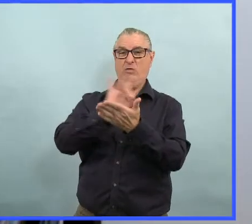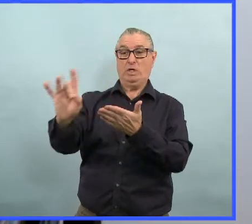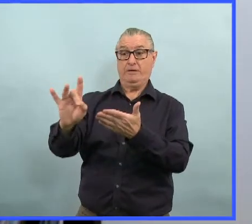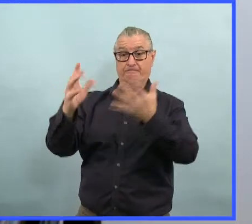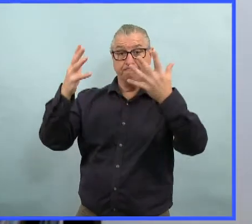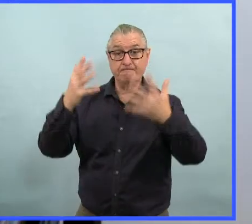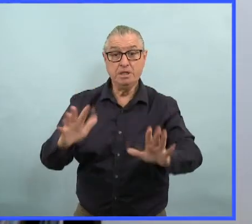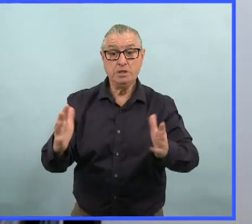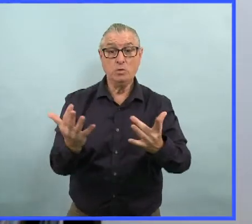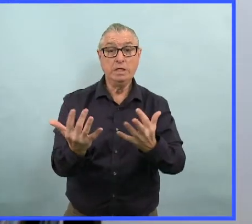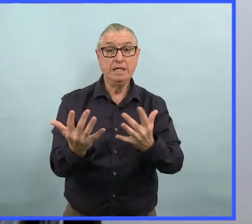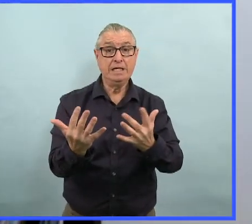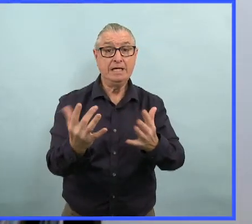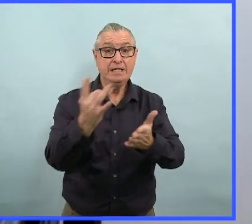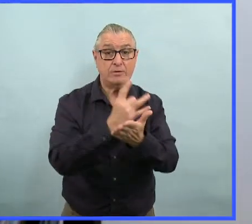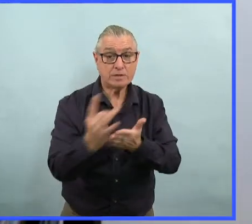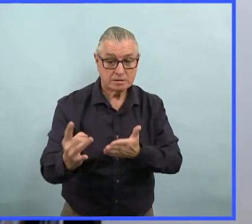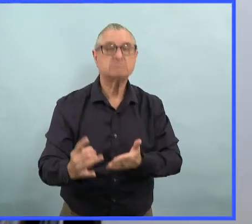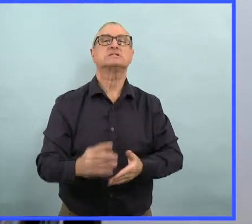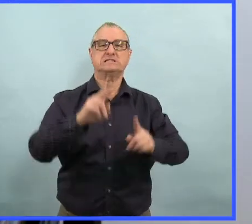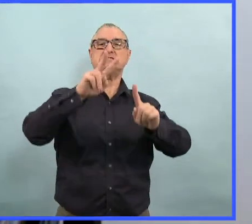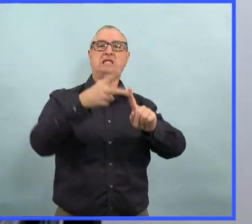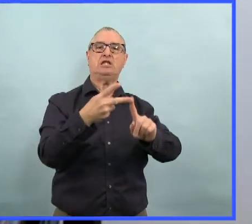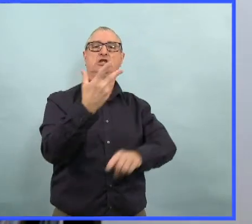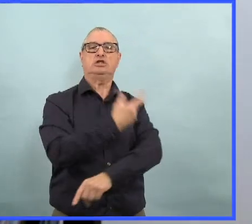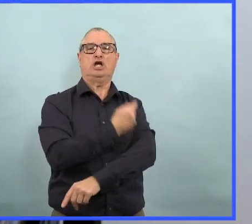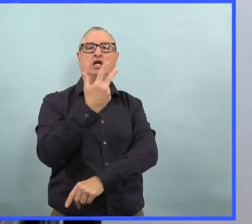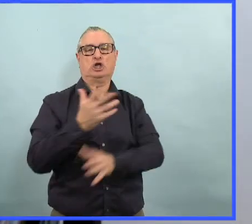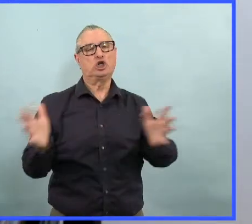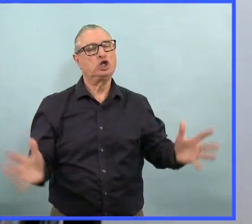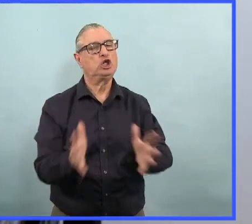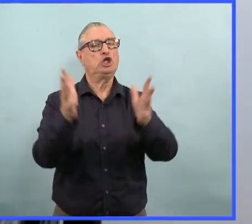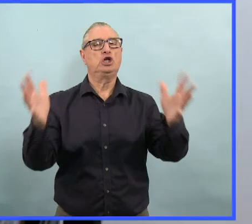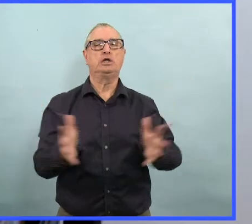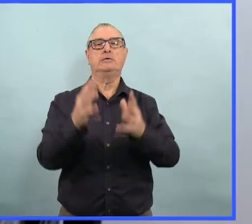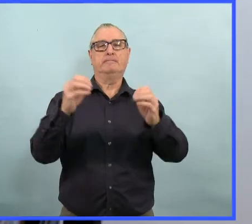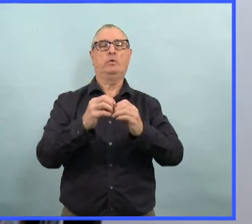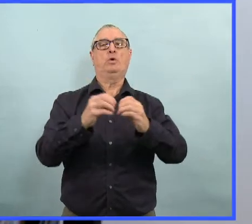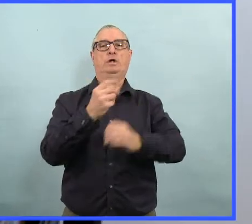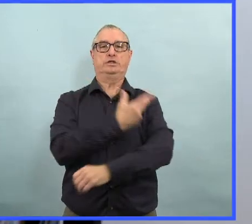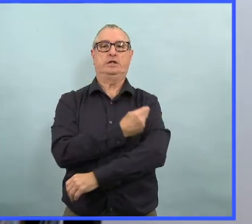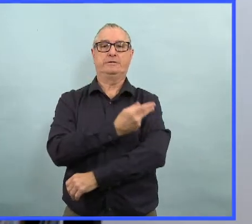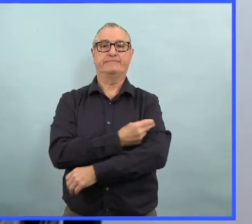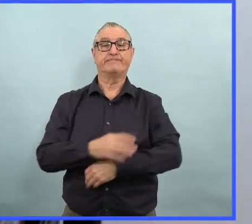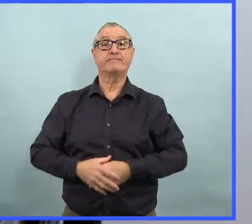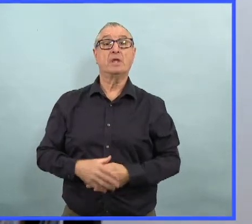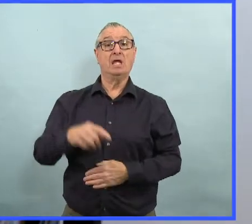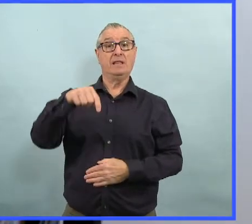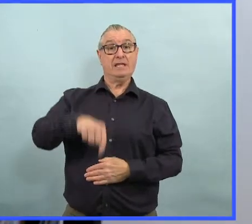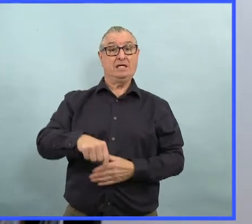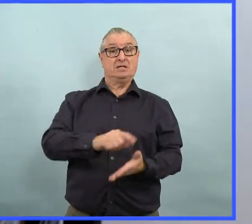as well i just want to highlight that this week in winnipeg the rbc convention center vaccine clinic